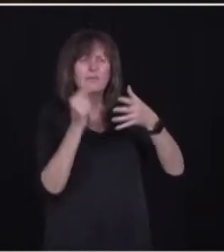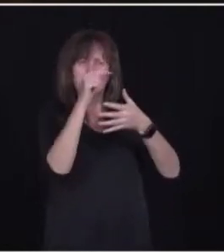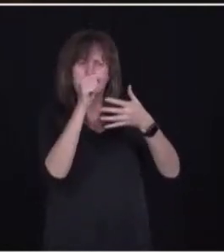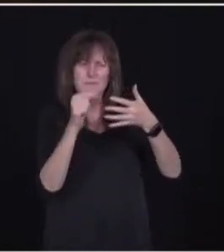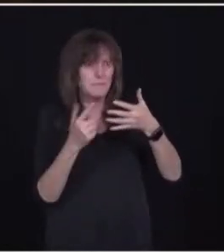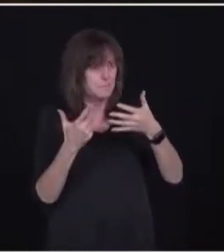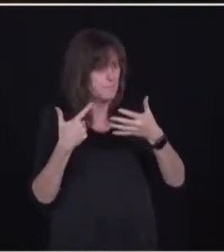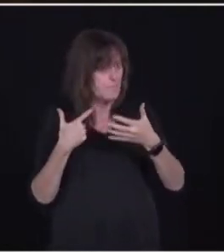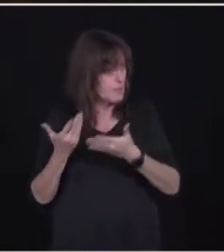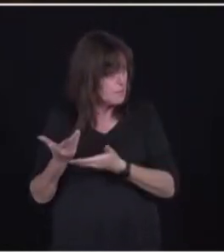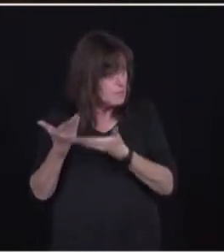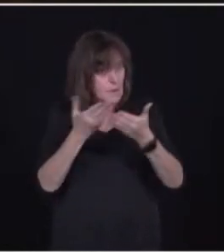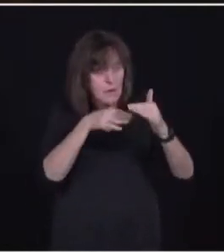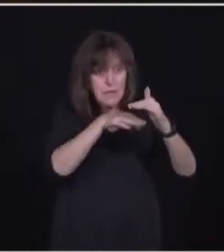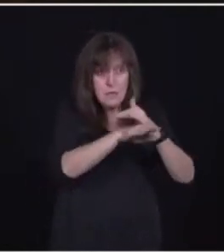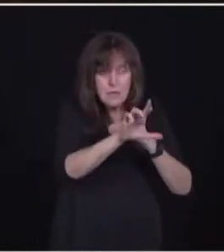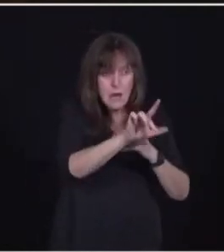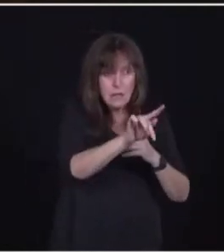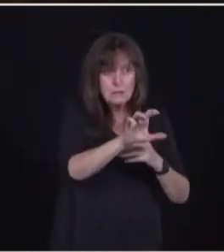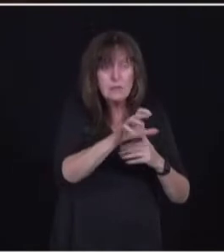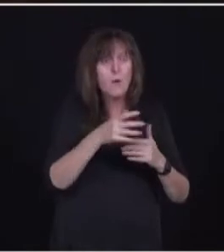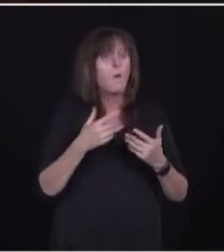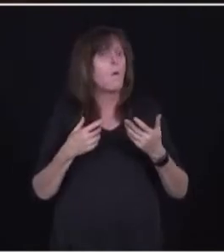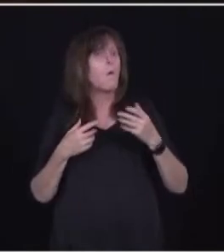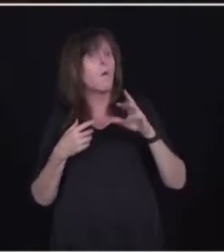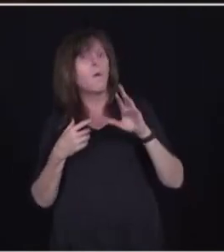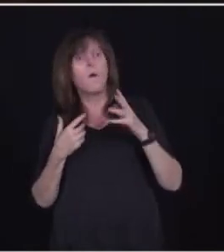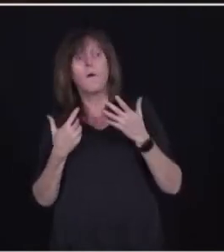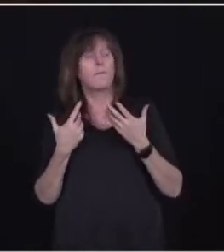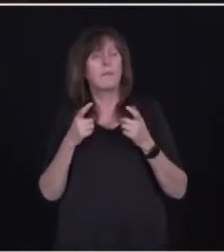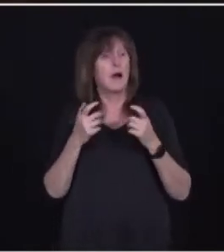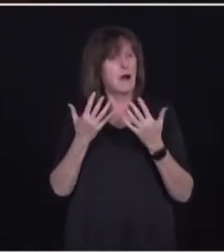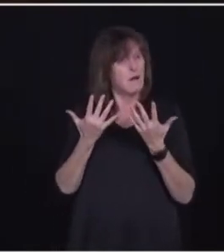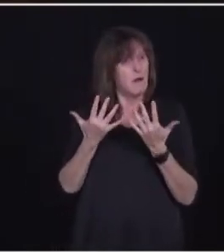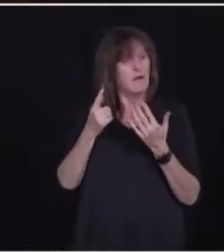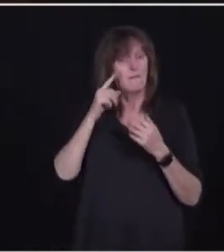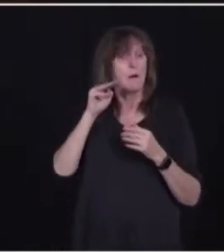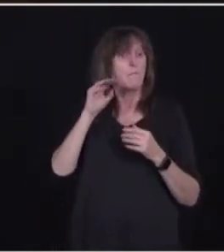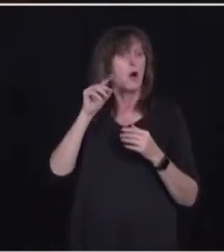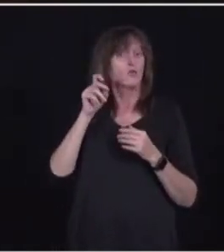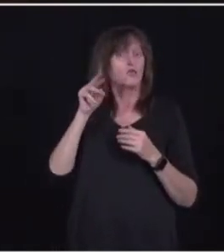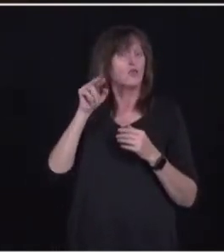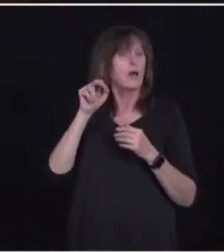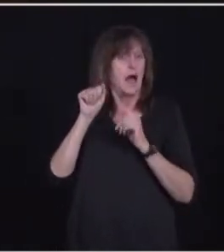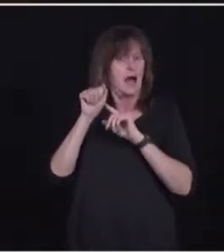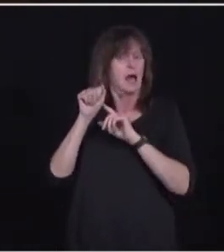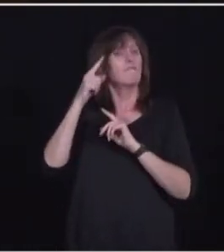can be taken to long-term care homes or whether there will be a need to wait until the maternal vaccines come